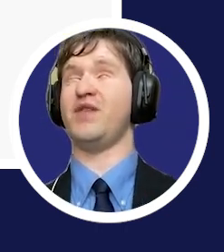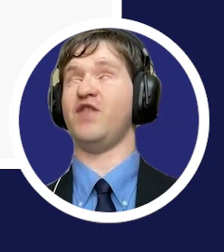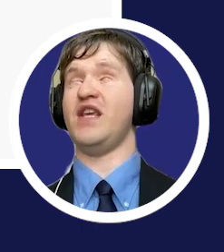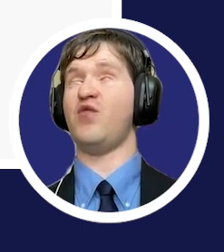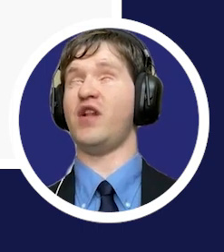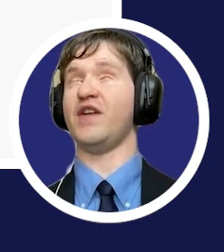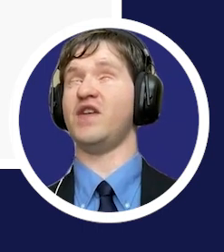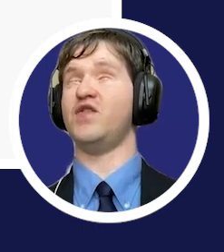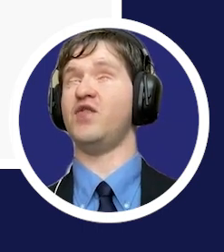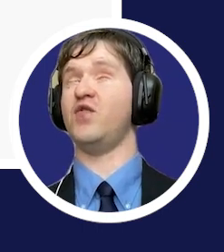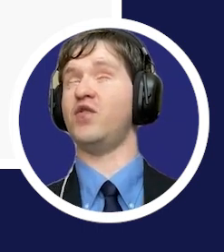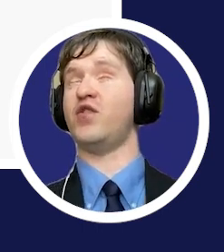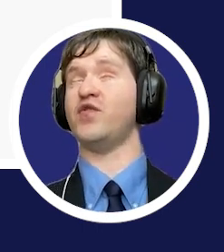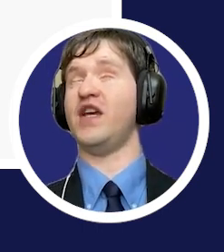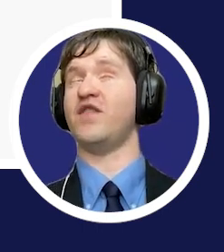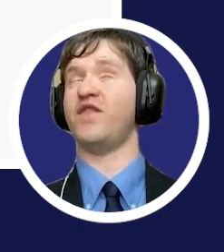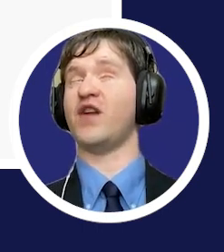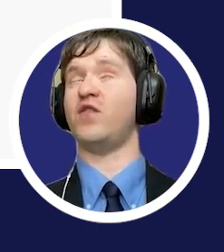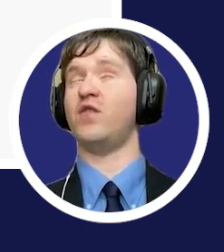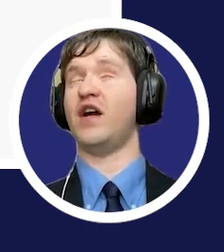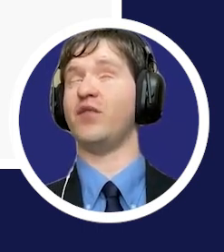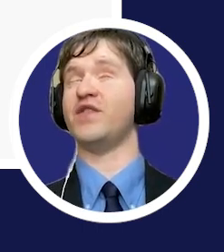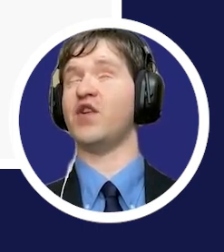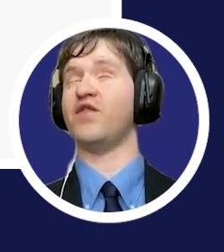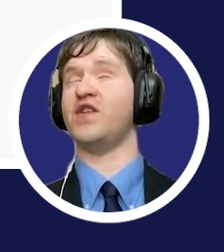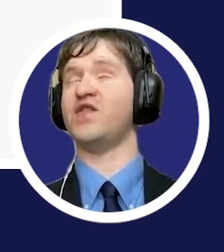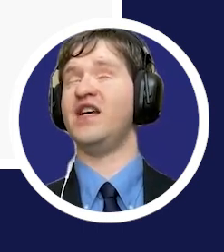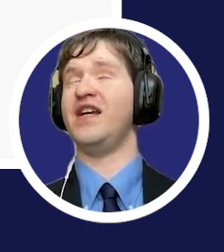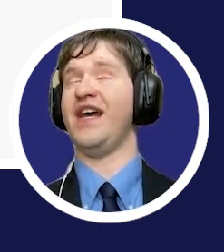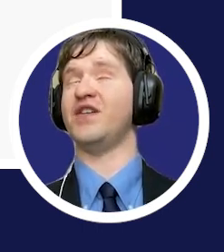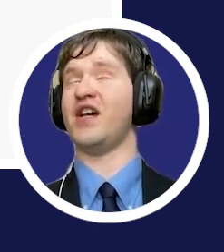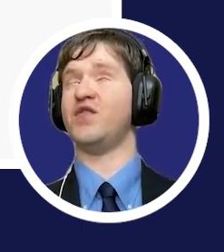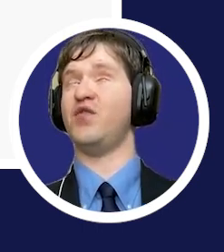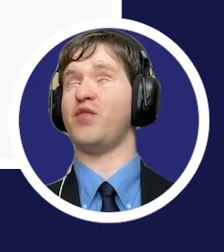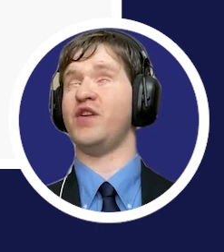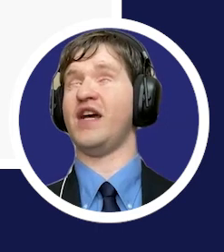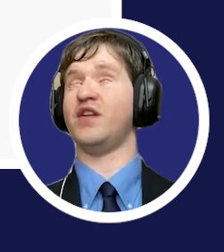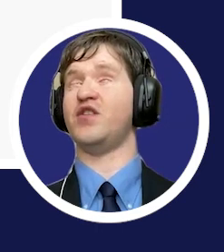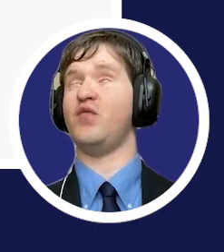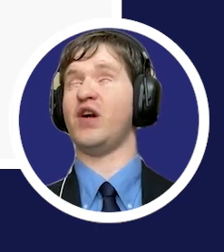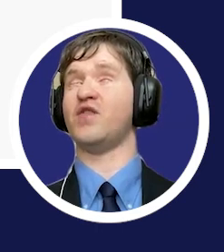must be given equal access to local, state, and federal government services. And Title II is broken down into two parts: